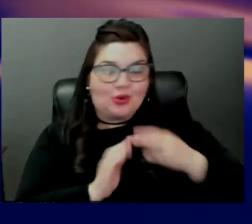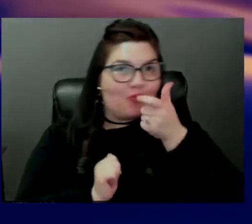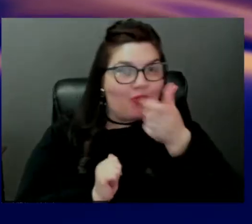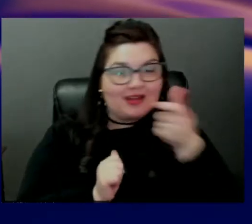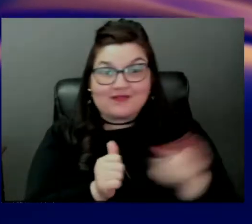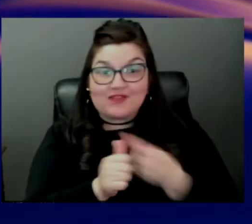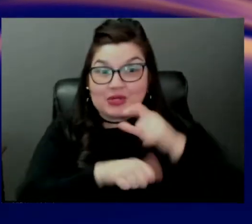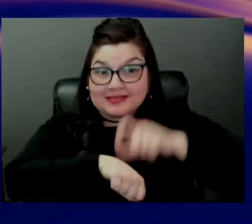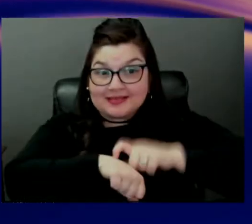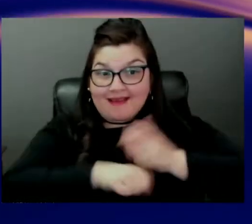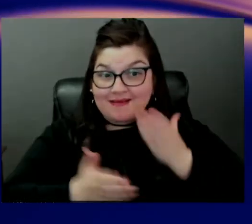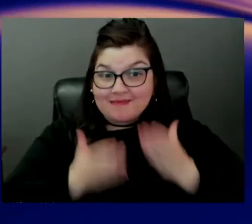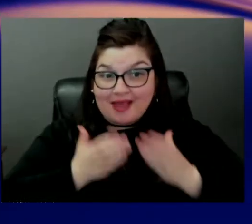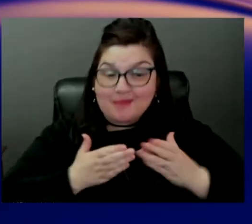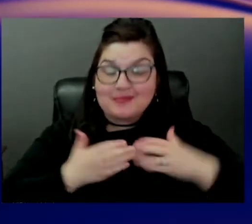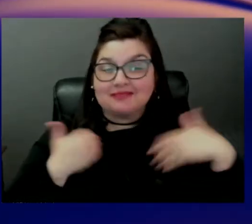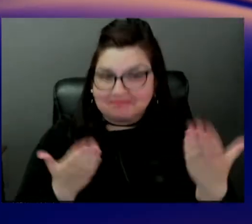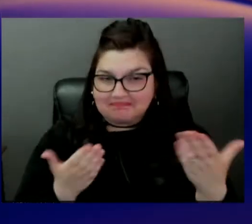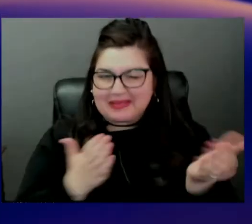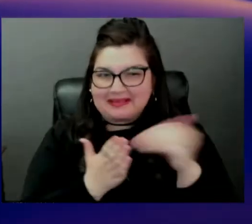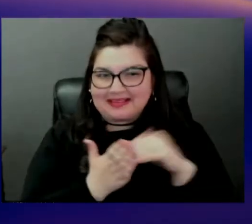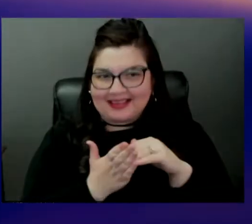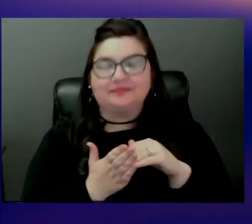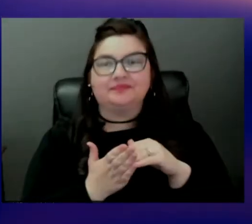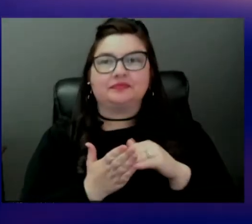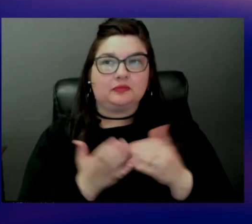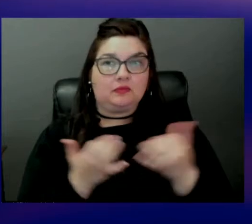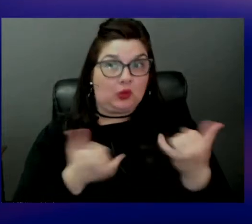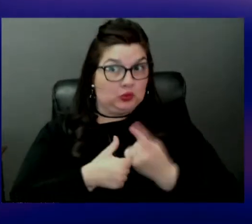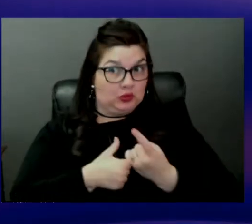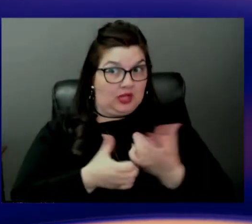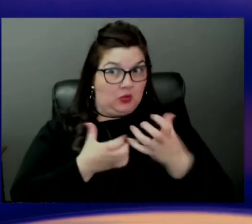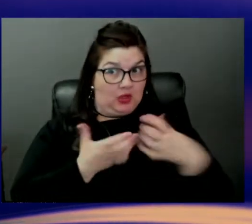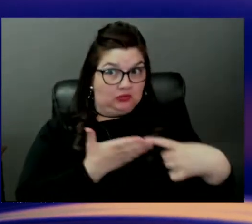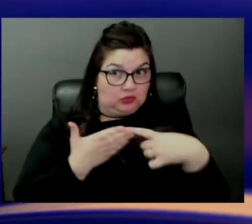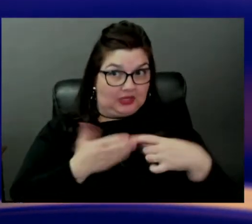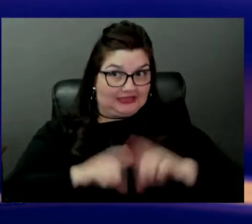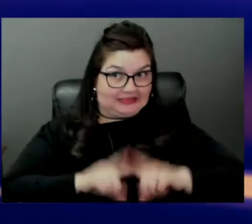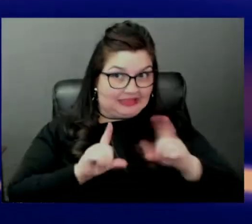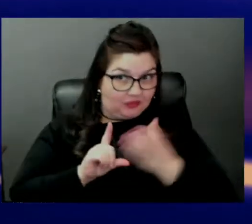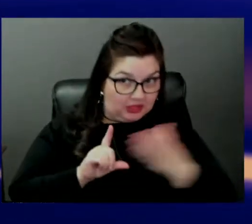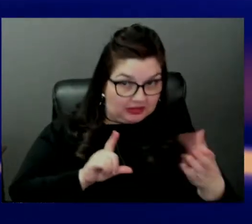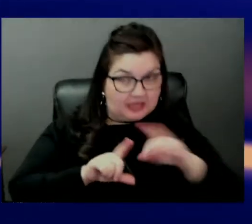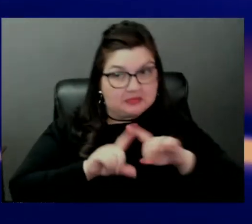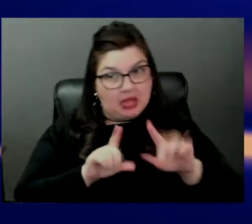I know you wanted to, to to talk about some different things that you talked about yesterday a bit, but let's cover some,